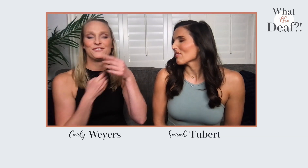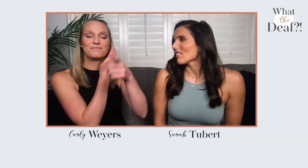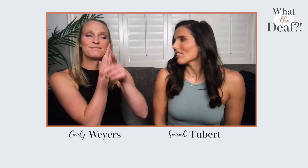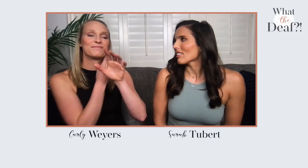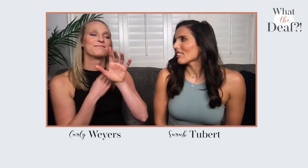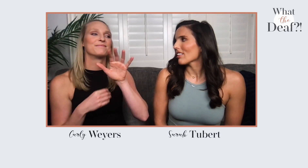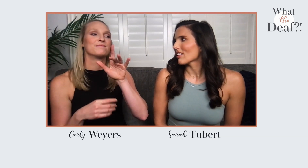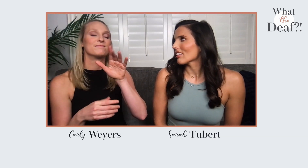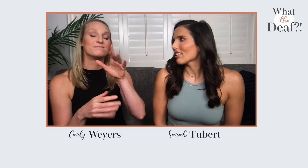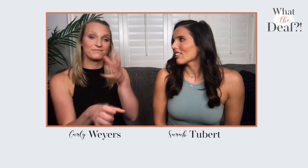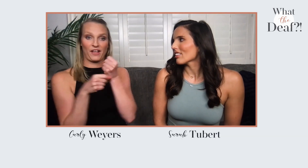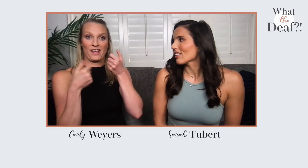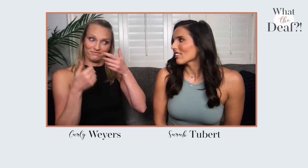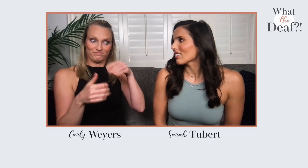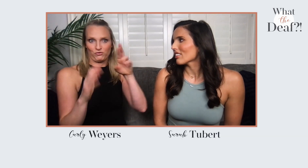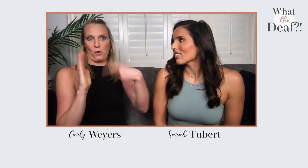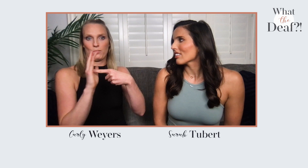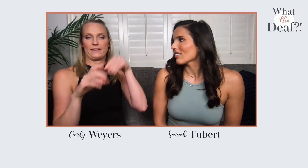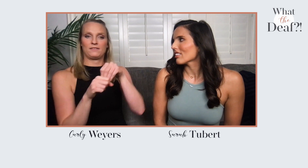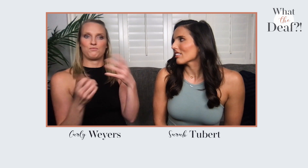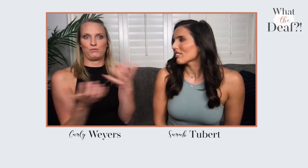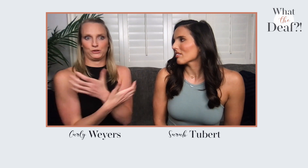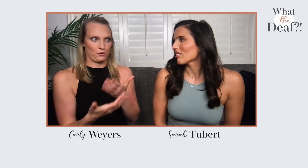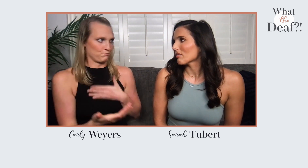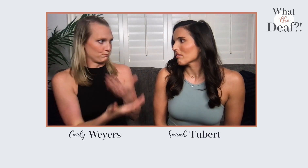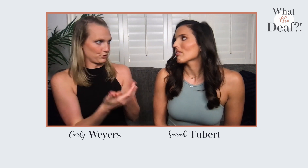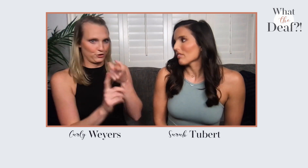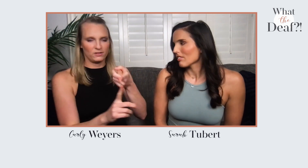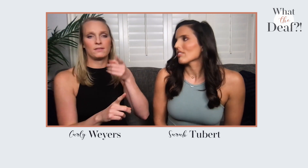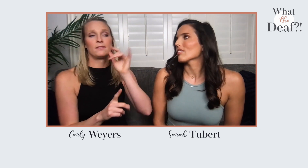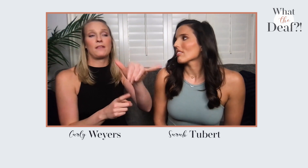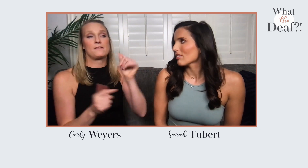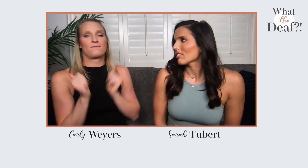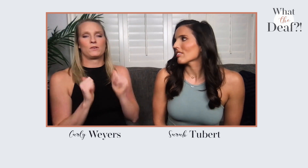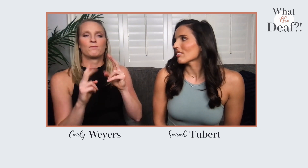So, I'm curious, when you got the role on "Switched At Birth,"